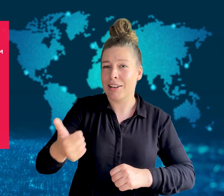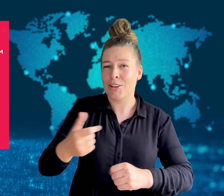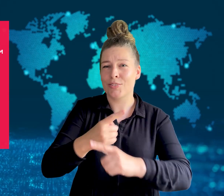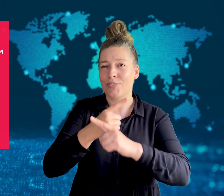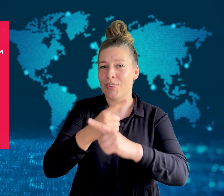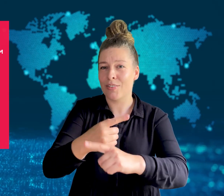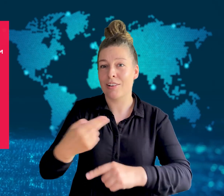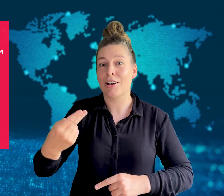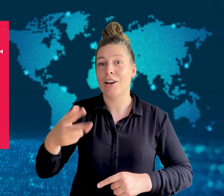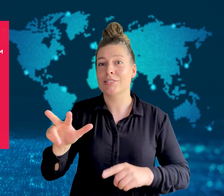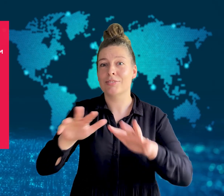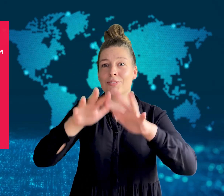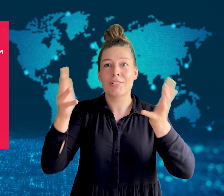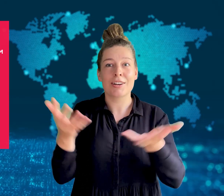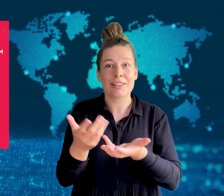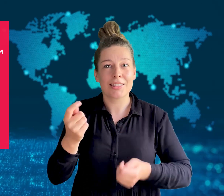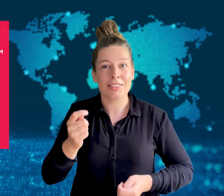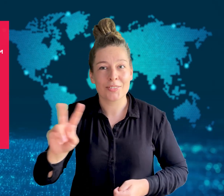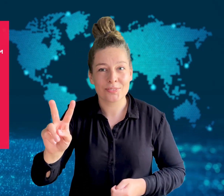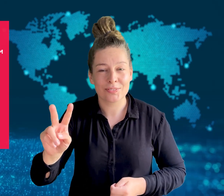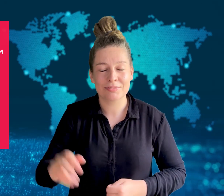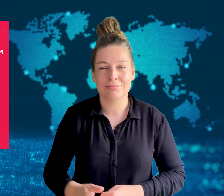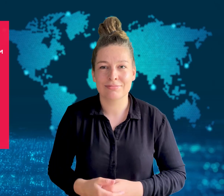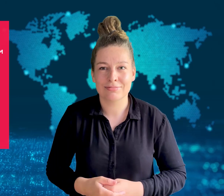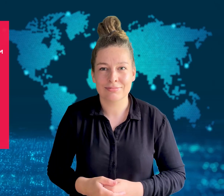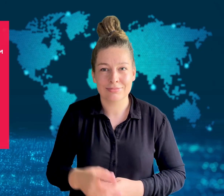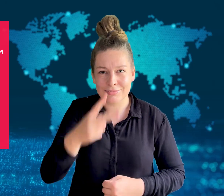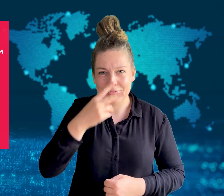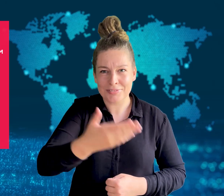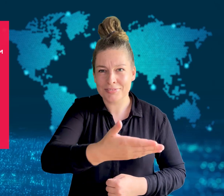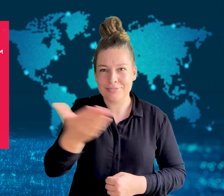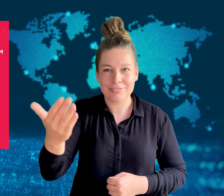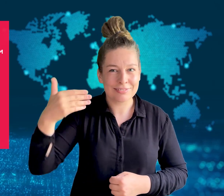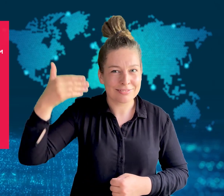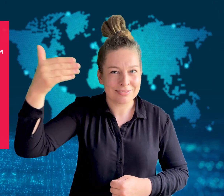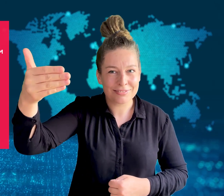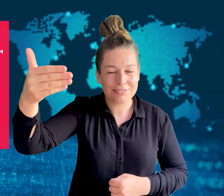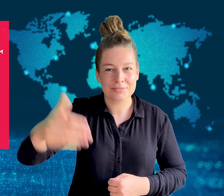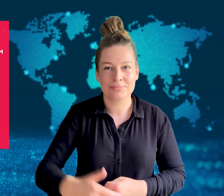to get new video updates! See you next time!